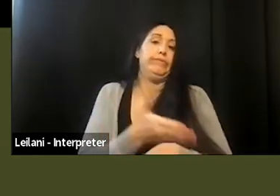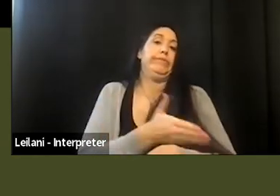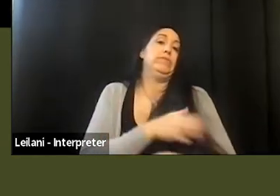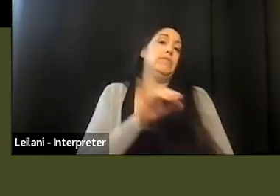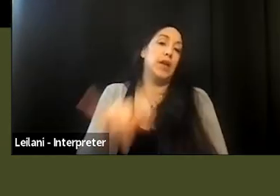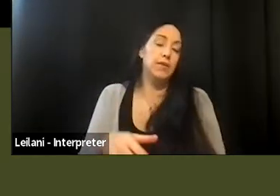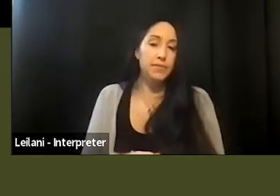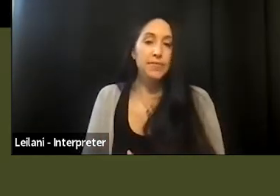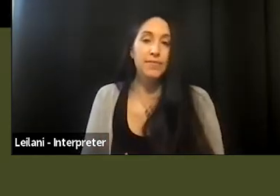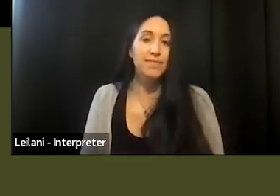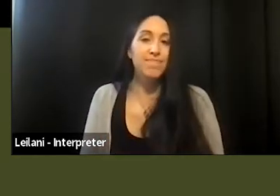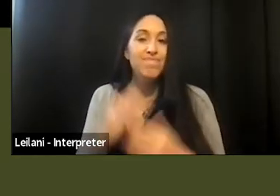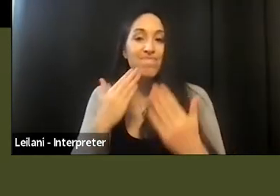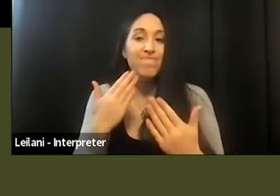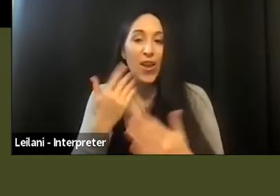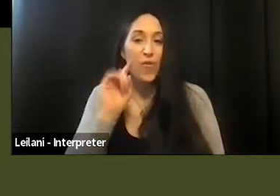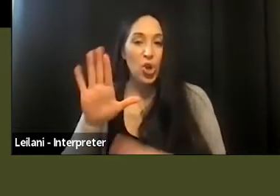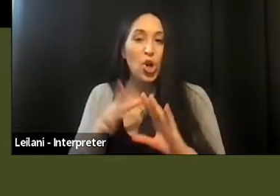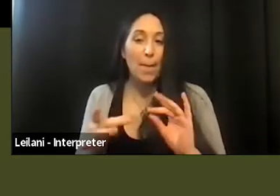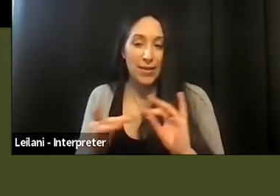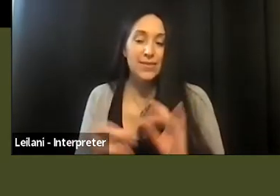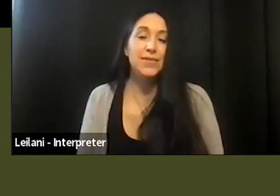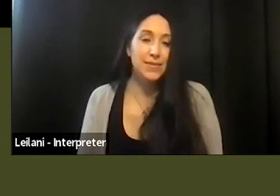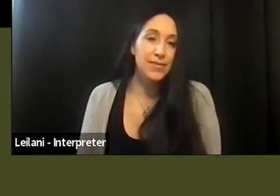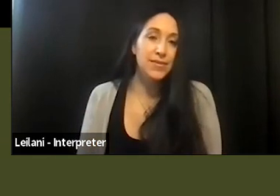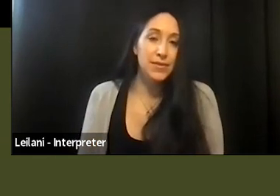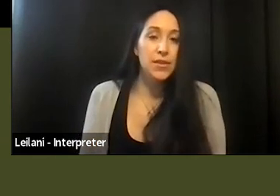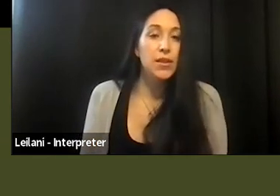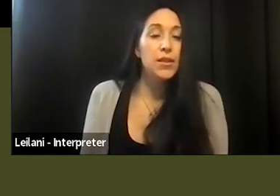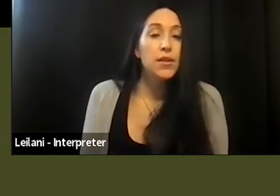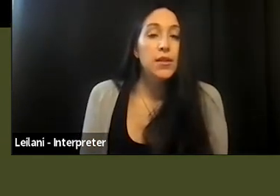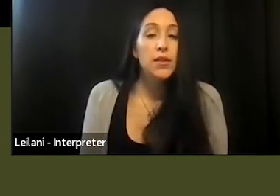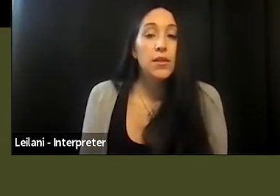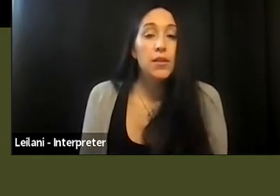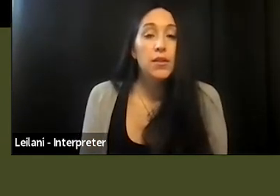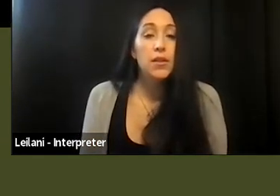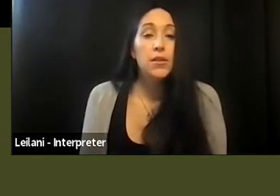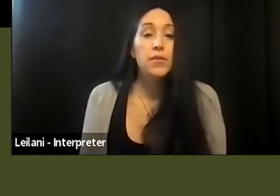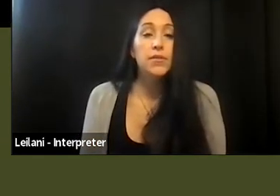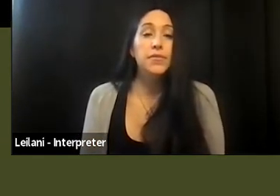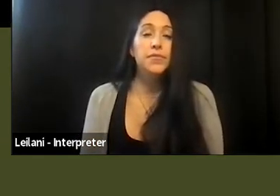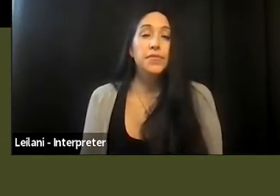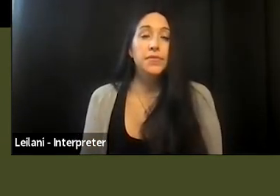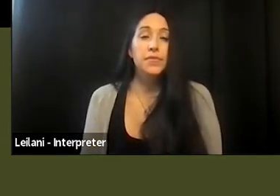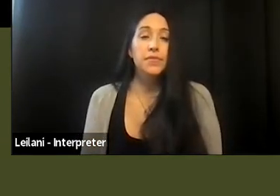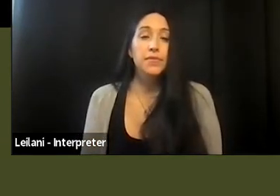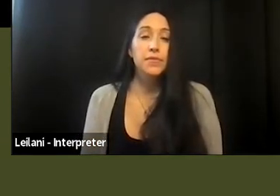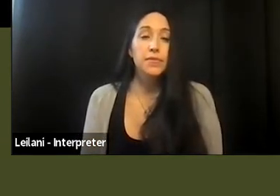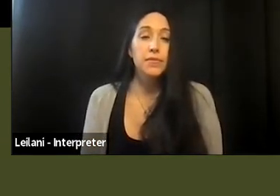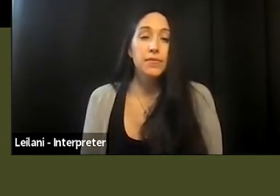So thank you for that comment. I'm gonna let everyone hear about our partners